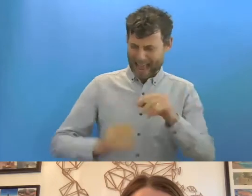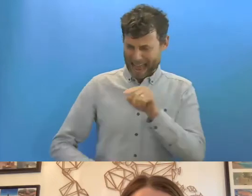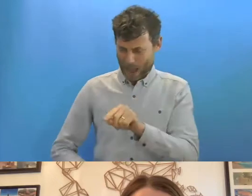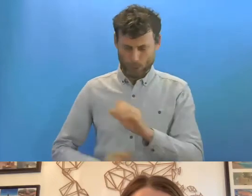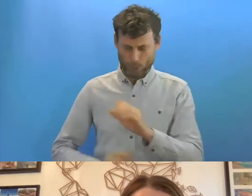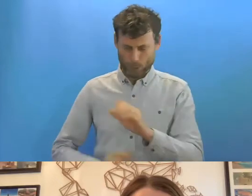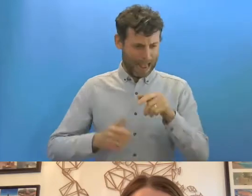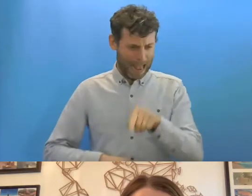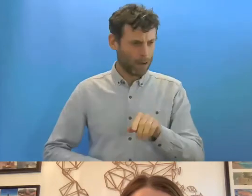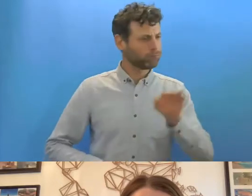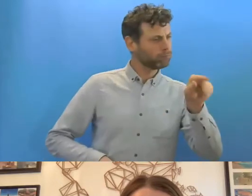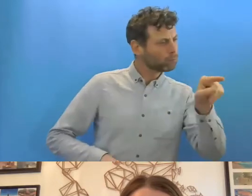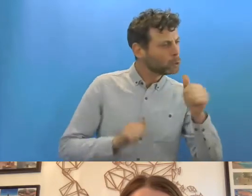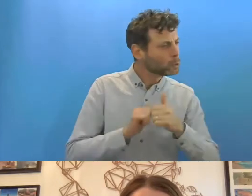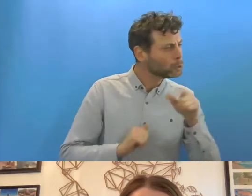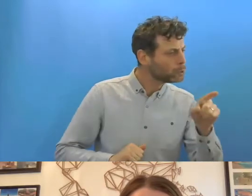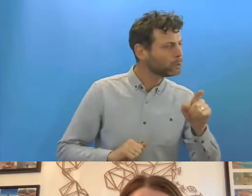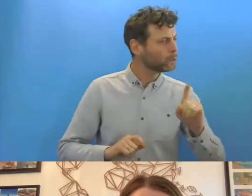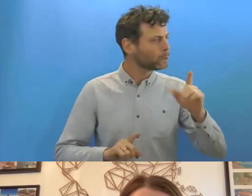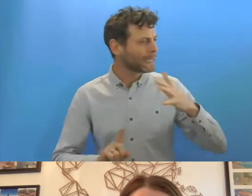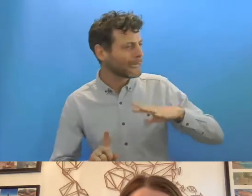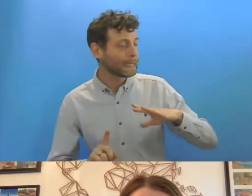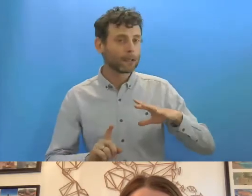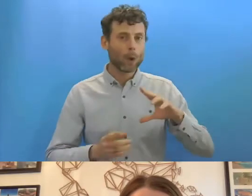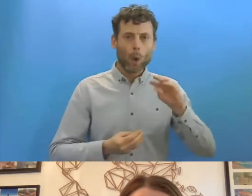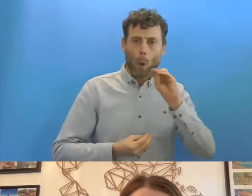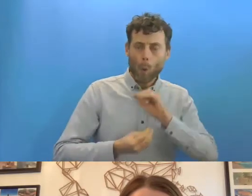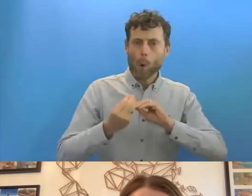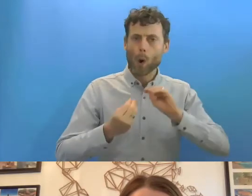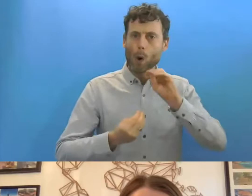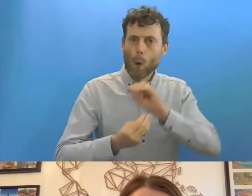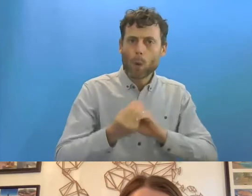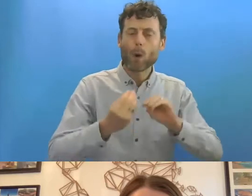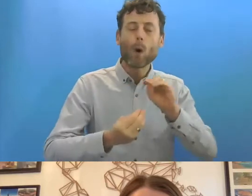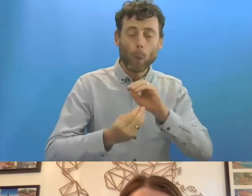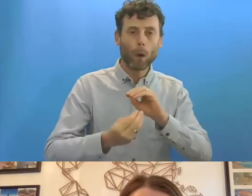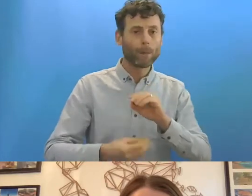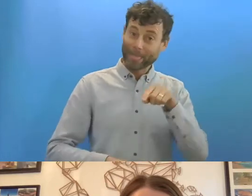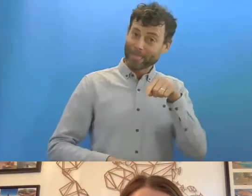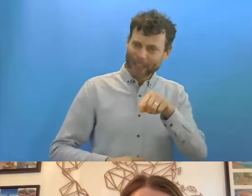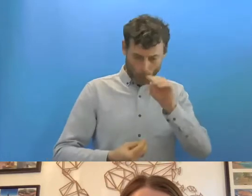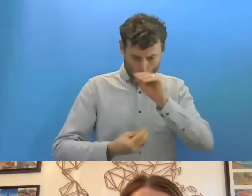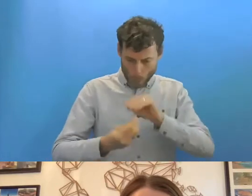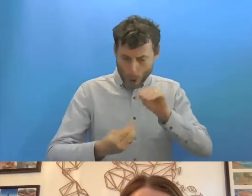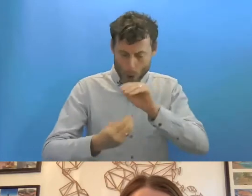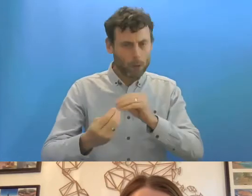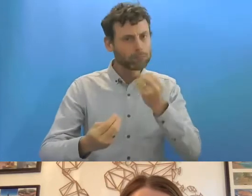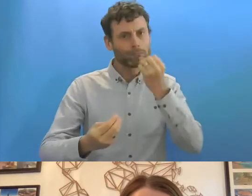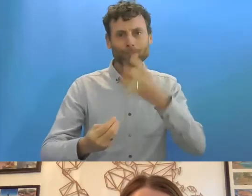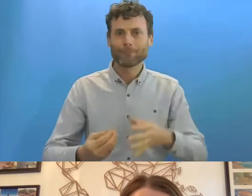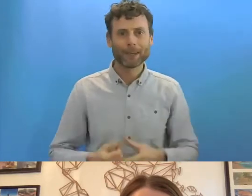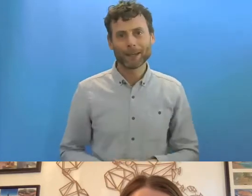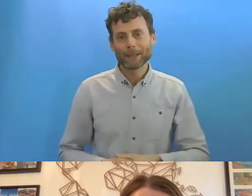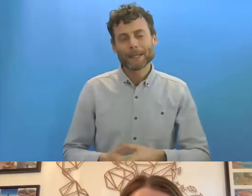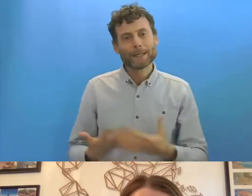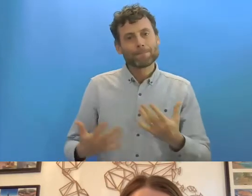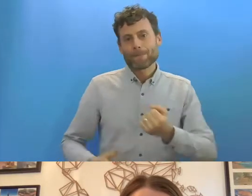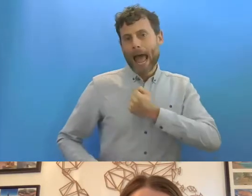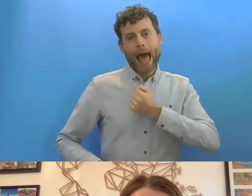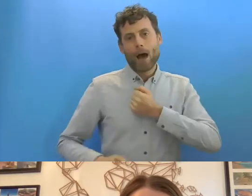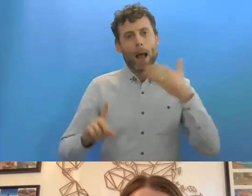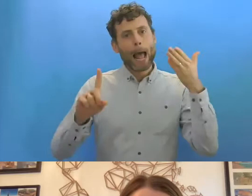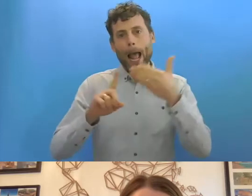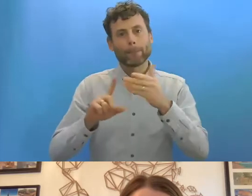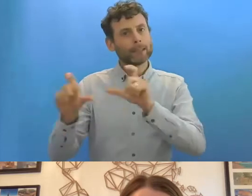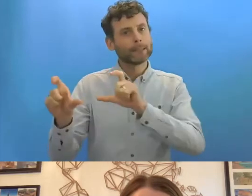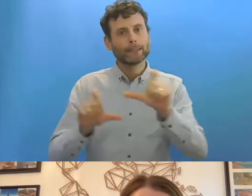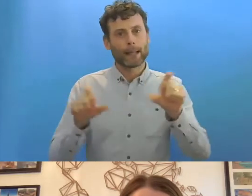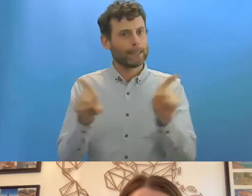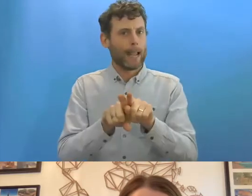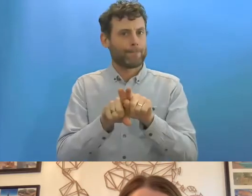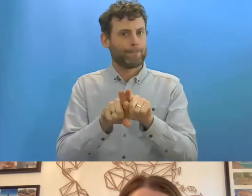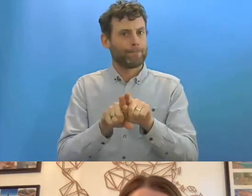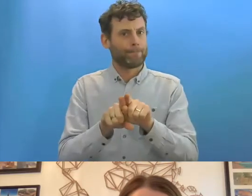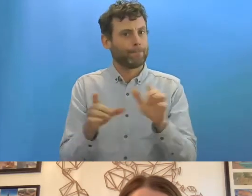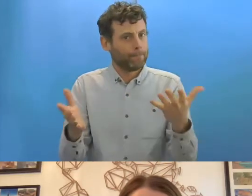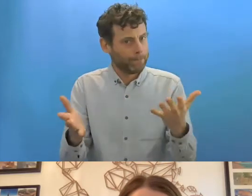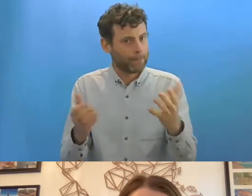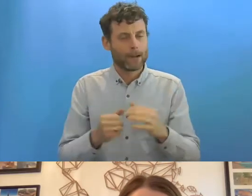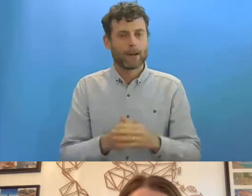what's best for them, which has been a really brilliant experience.